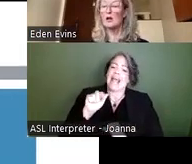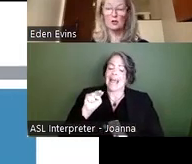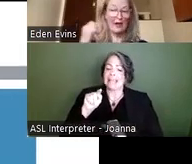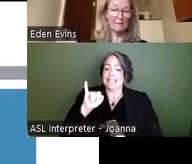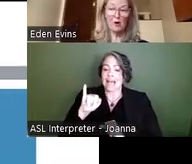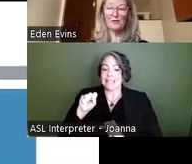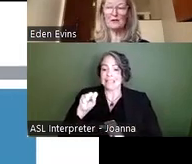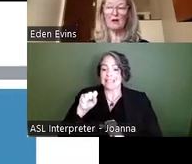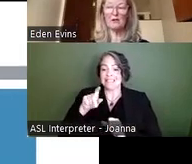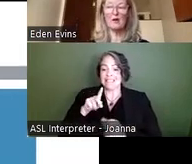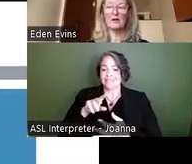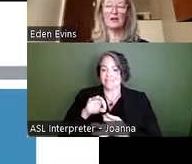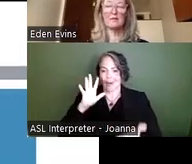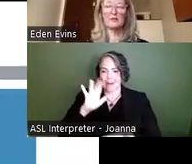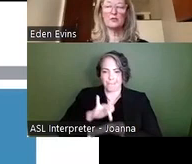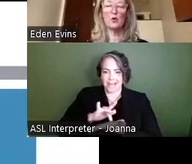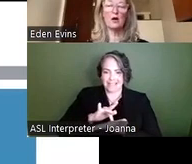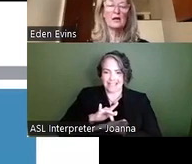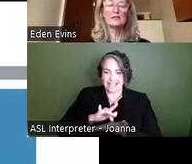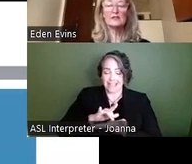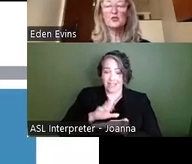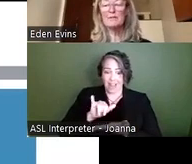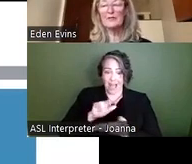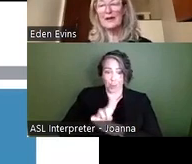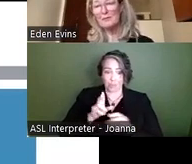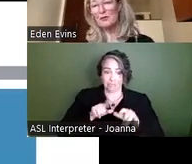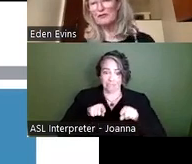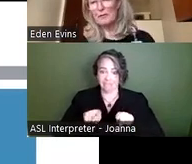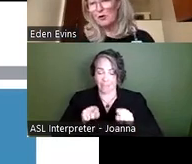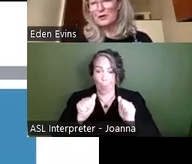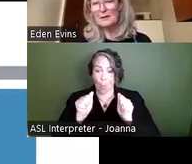So you have both, you know, as they come in the door, such a treatment that improves both could